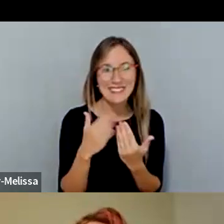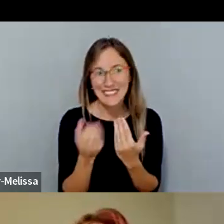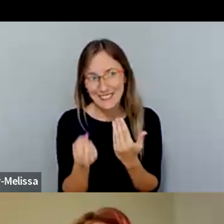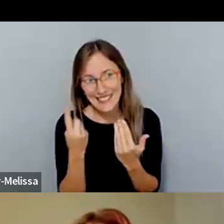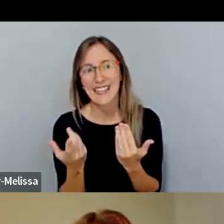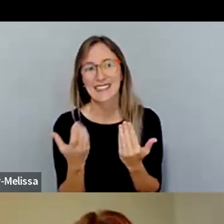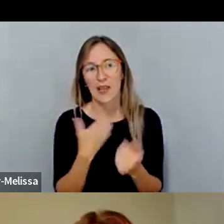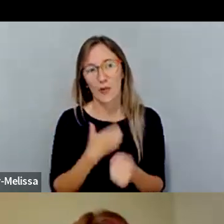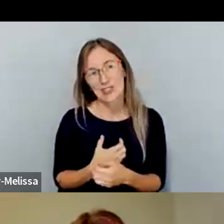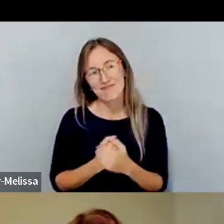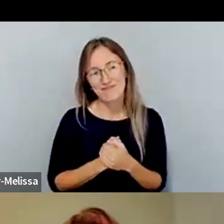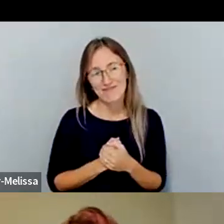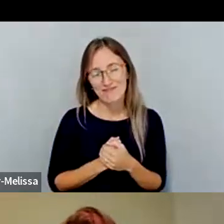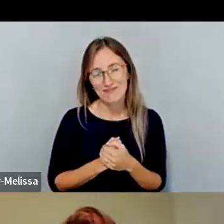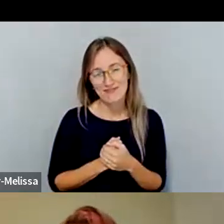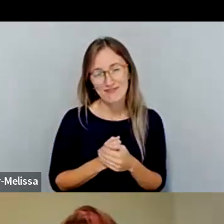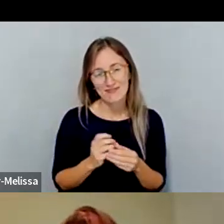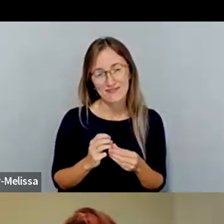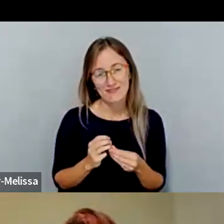wave that magic wand that you mentioned and making it sort of a universal